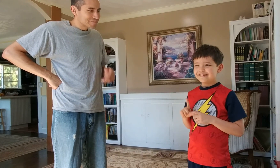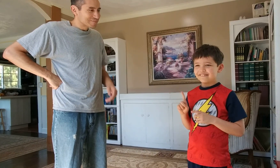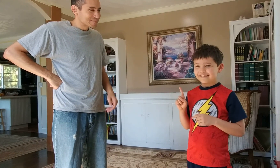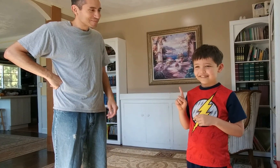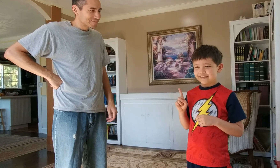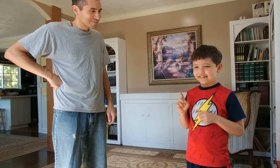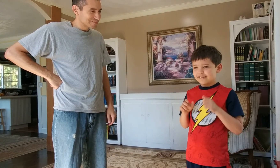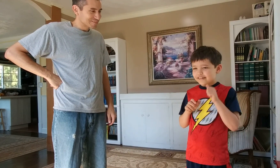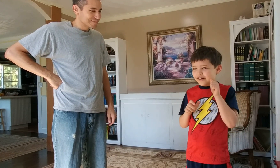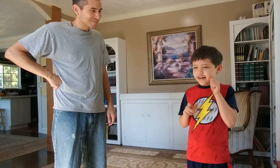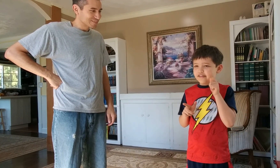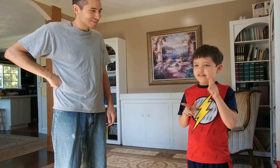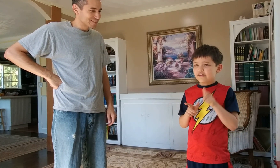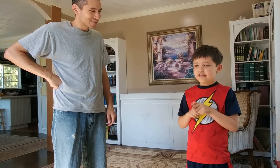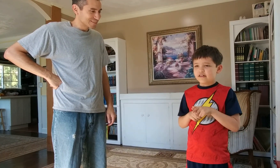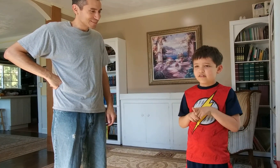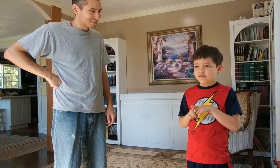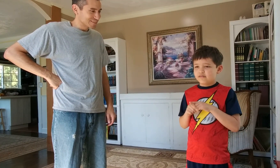1 SISTER,